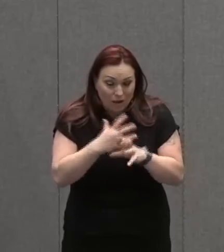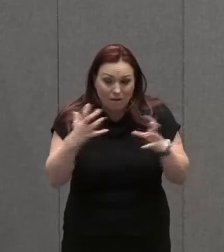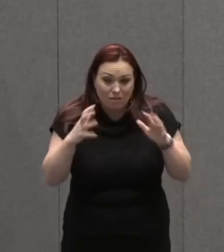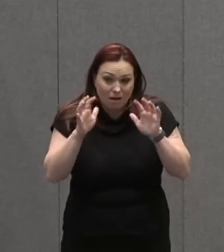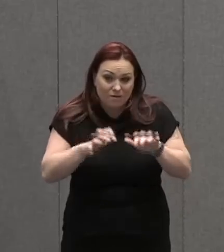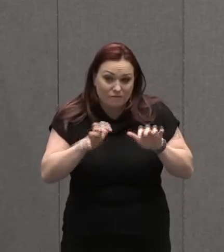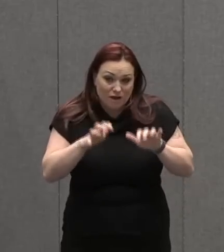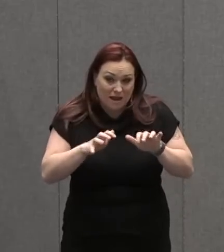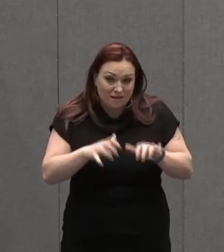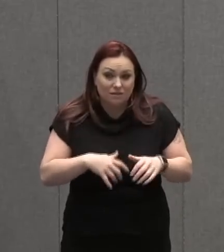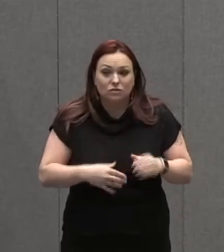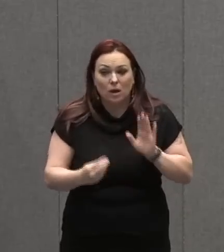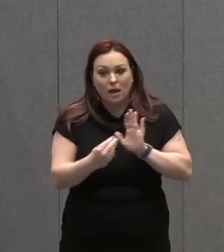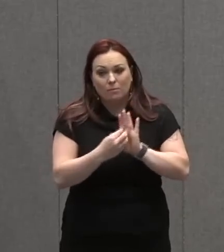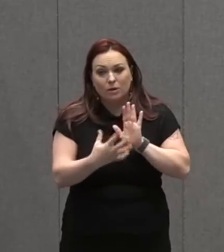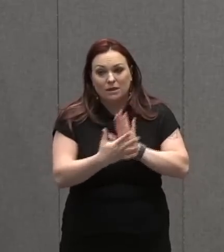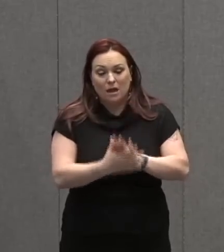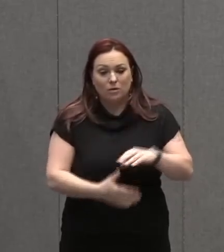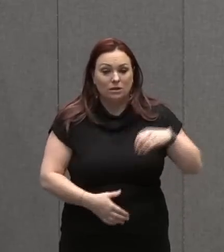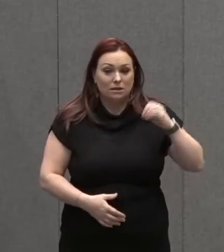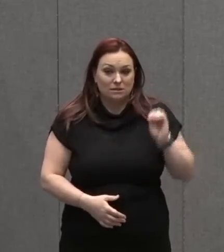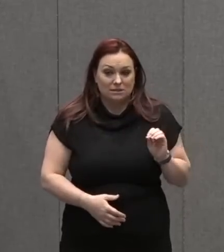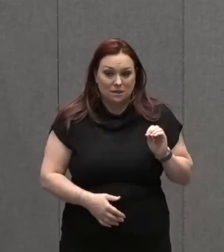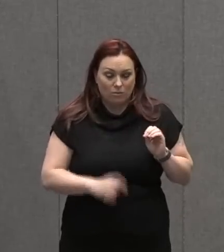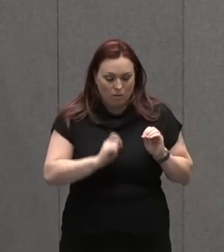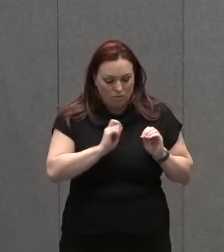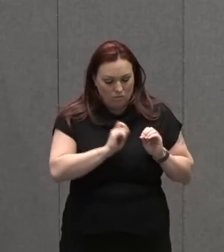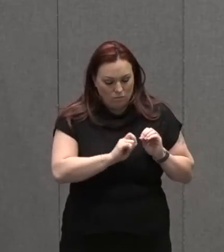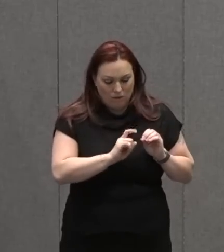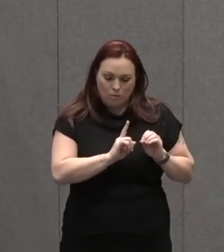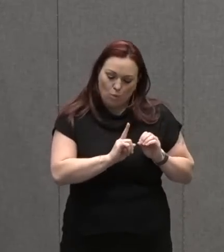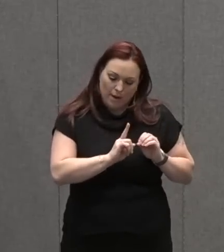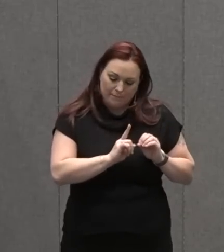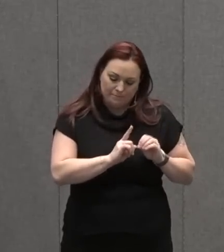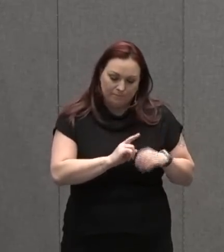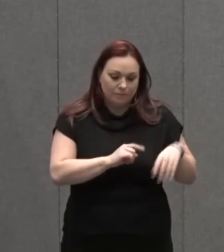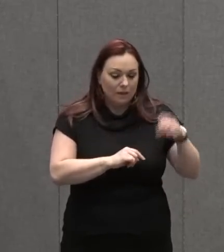So, I labeled it 0.1, 0.2,